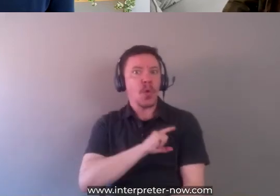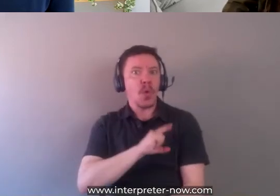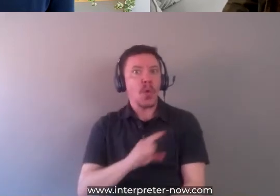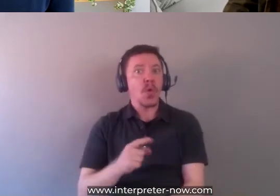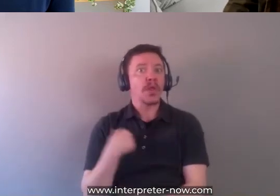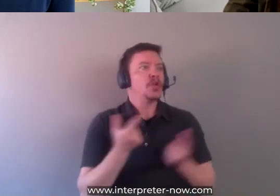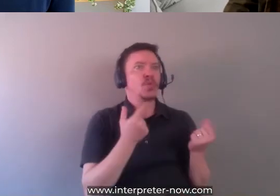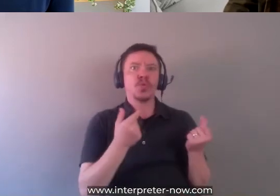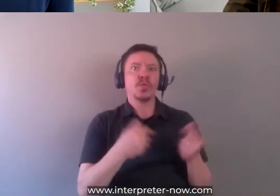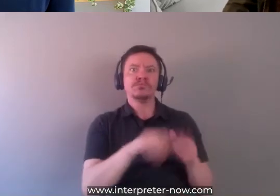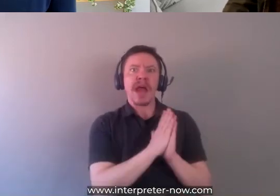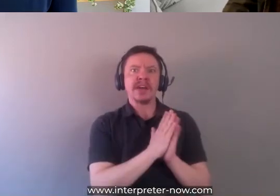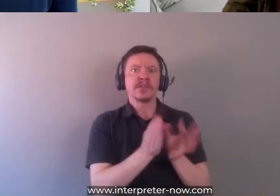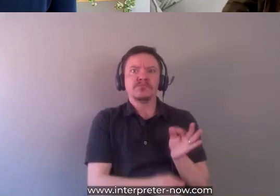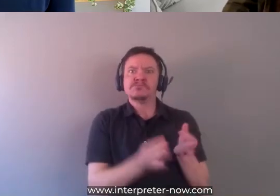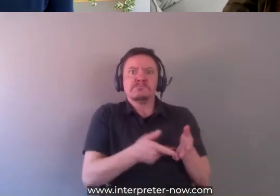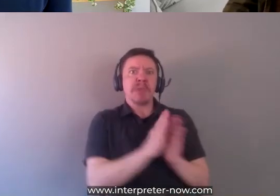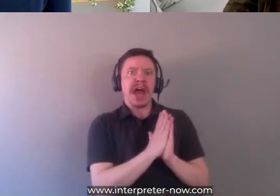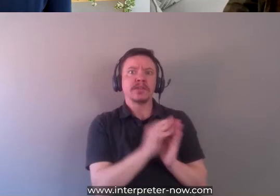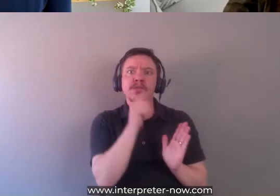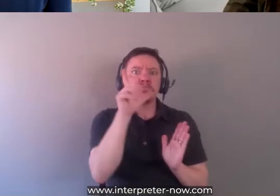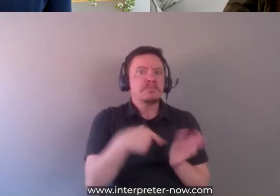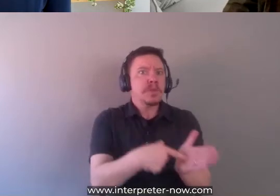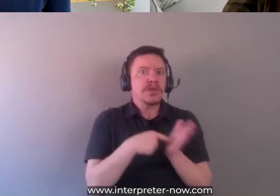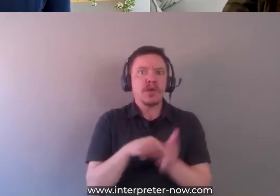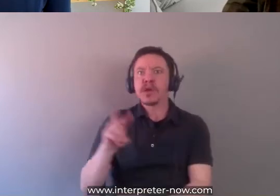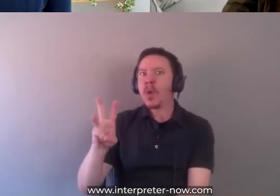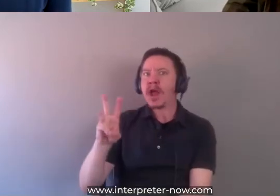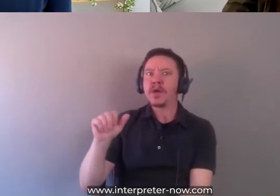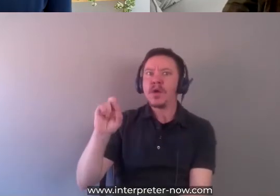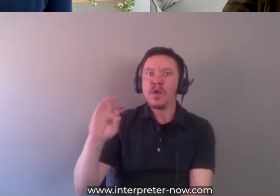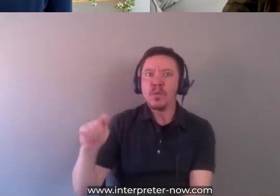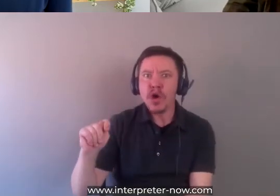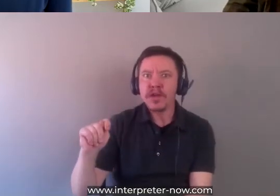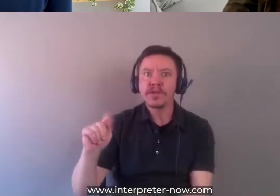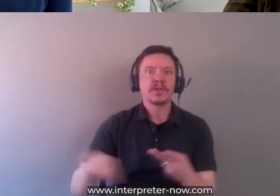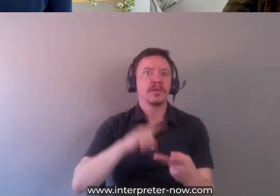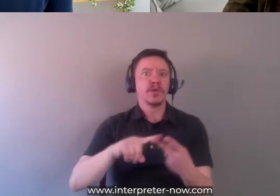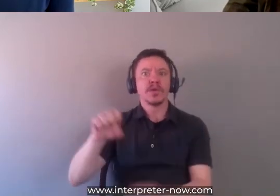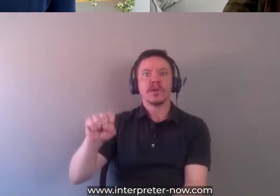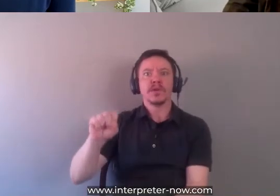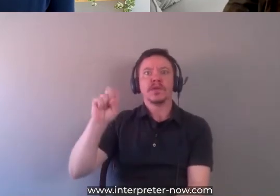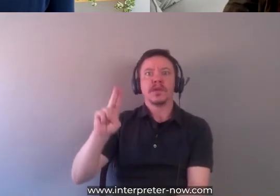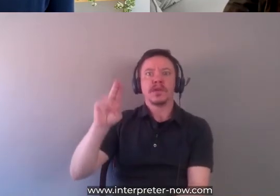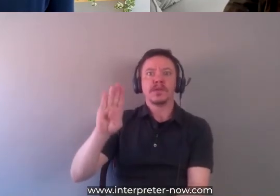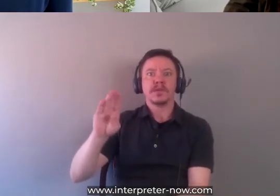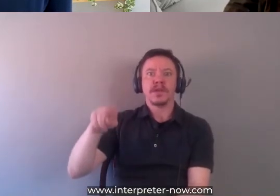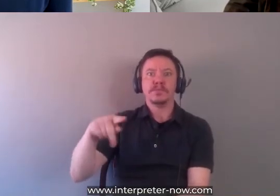asks for it, without requiring to be served with a warrant or subpoena in order to turn